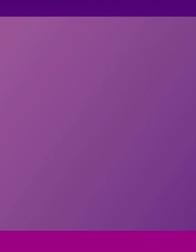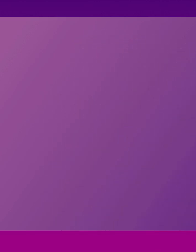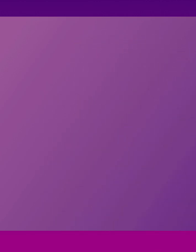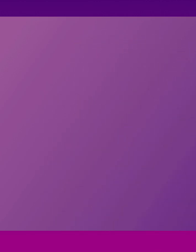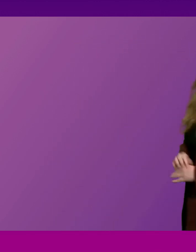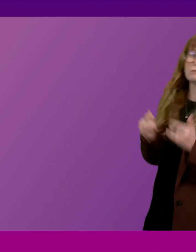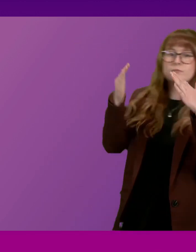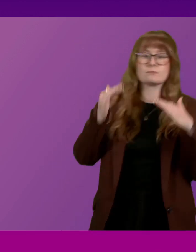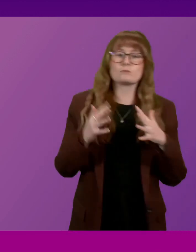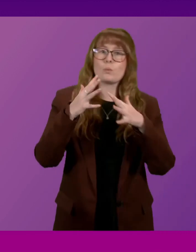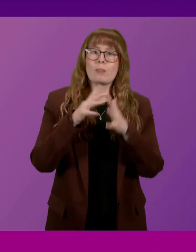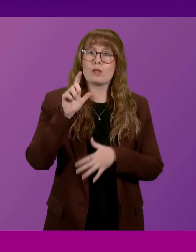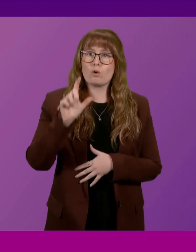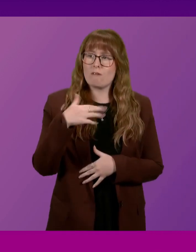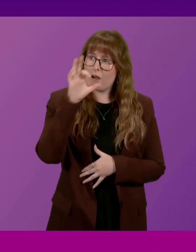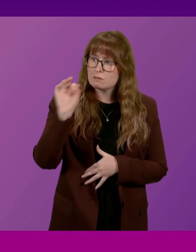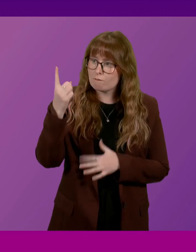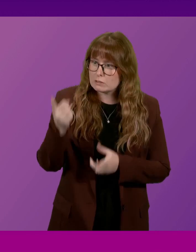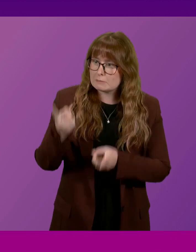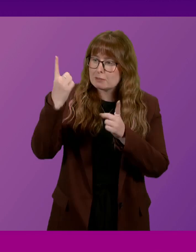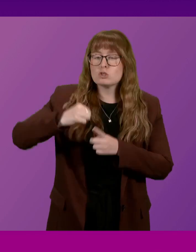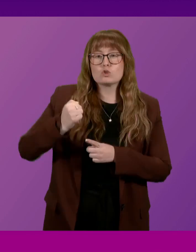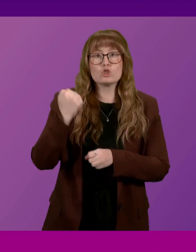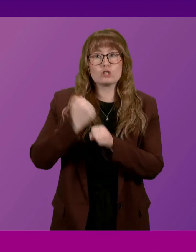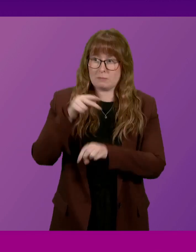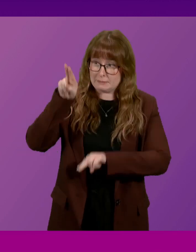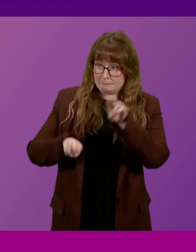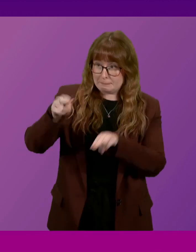To ask the First Minister what assessment the Scottish Government has made,